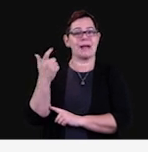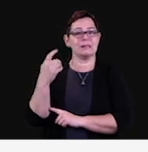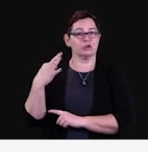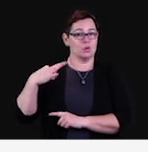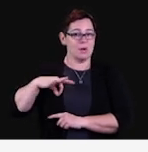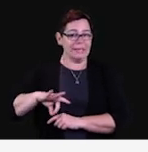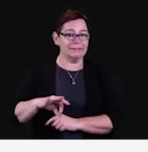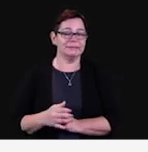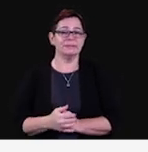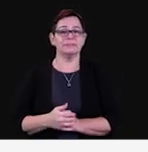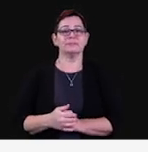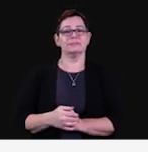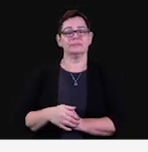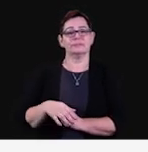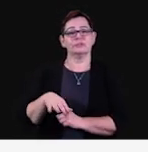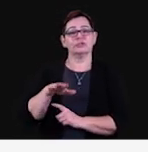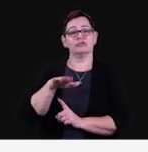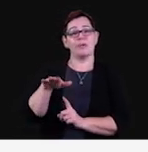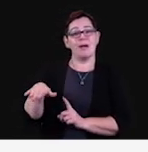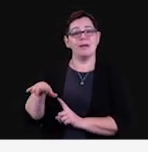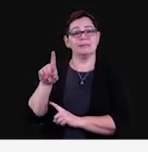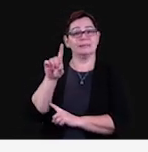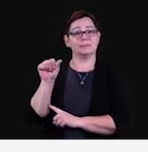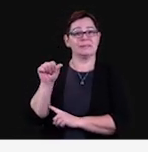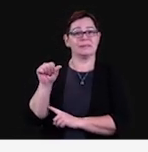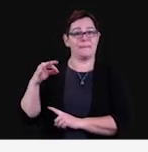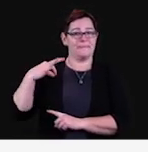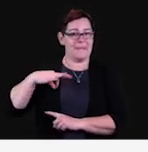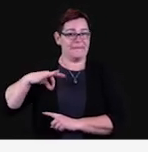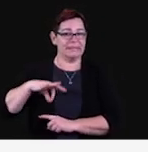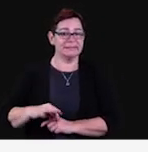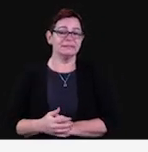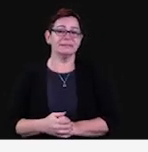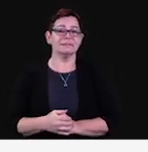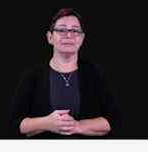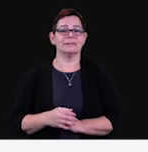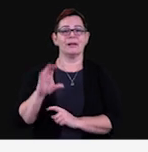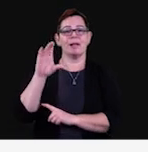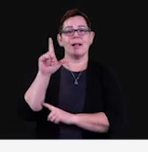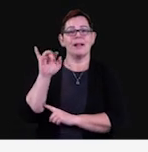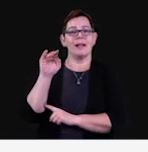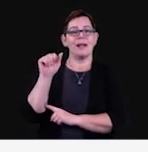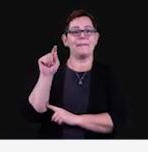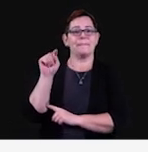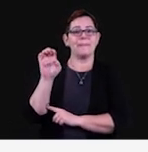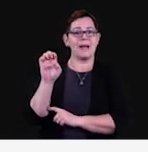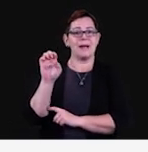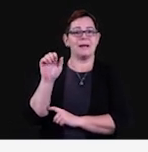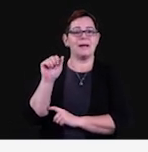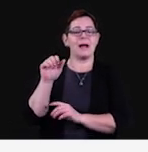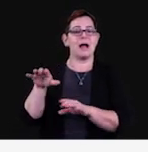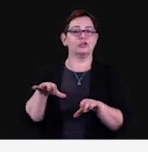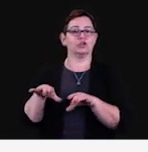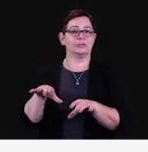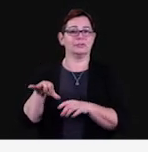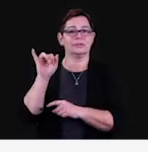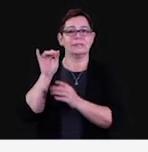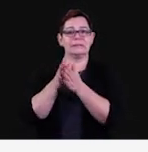The climate action incentive payment also known as the CAIP, and The tuition tax credit